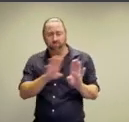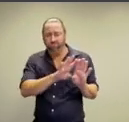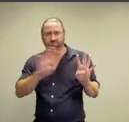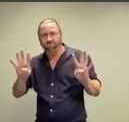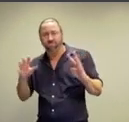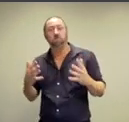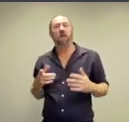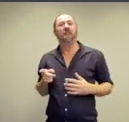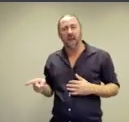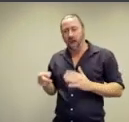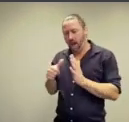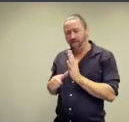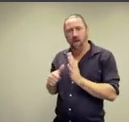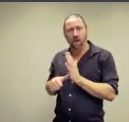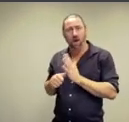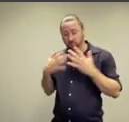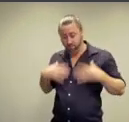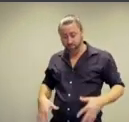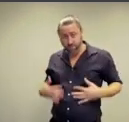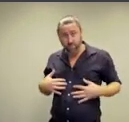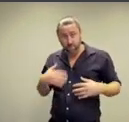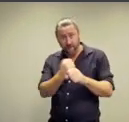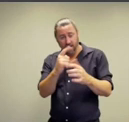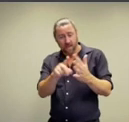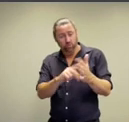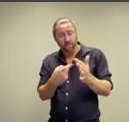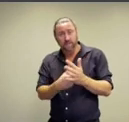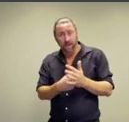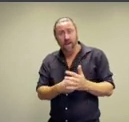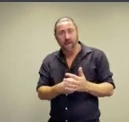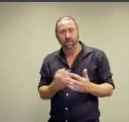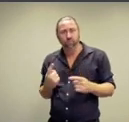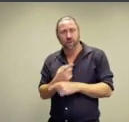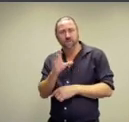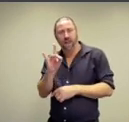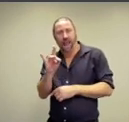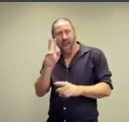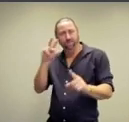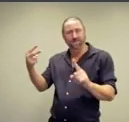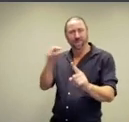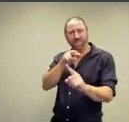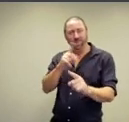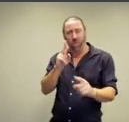community use a leather jacket to challenge notions of gender by challenging stereotypes of gay men at